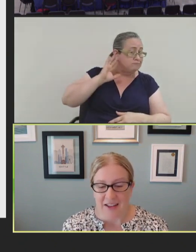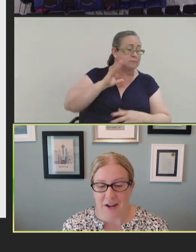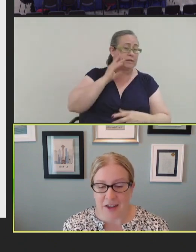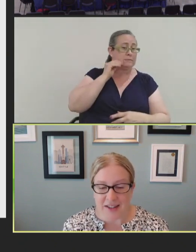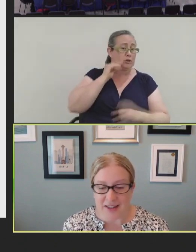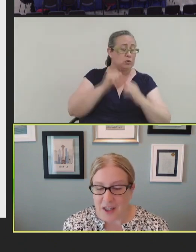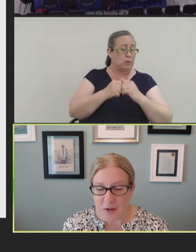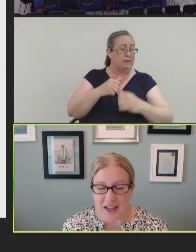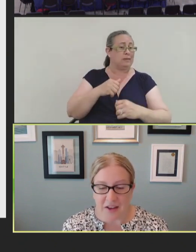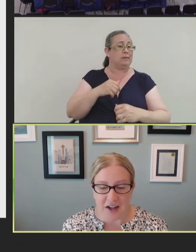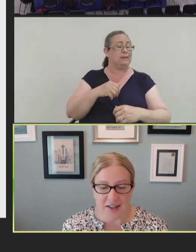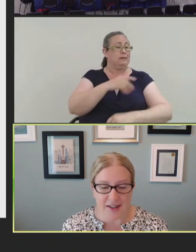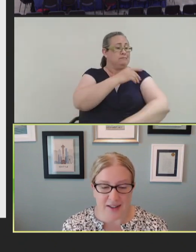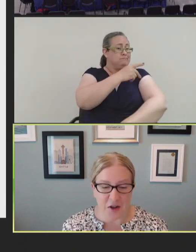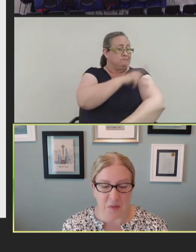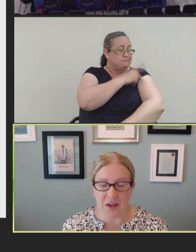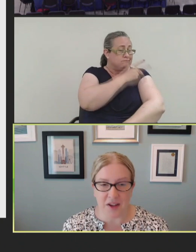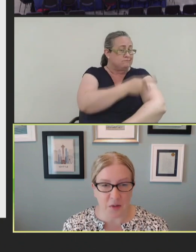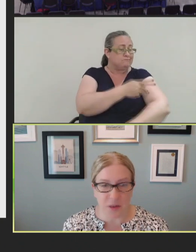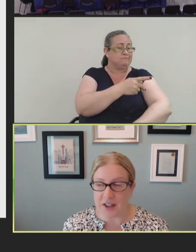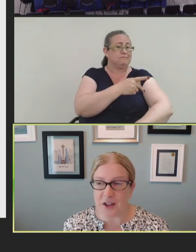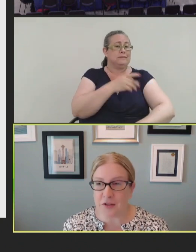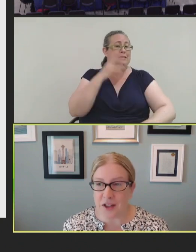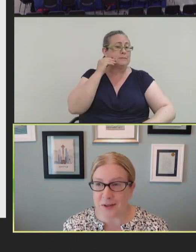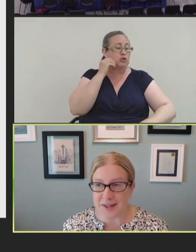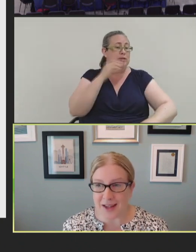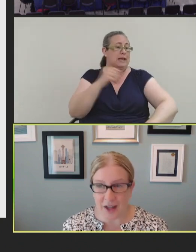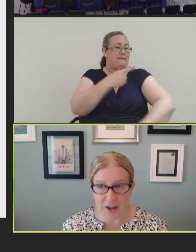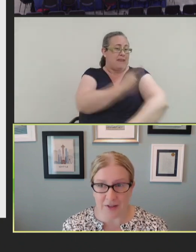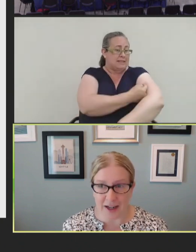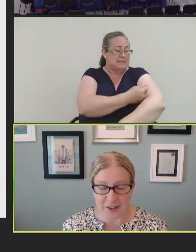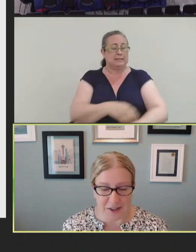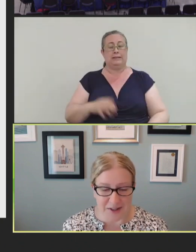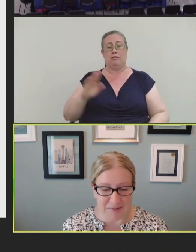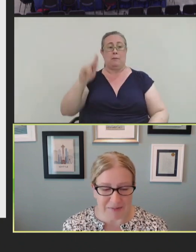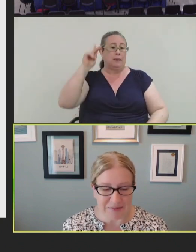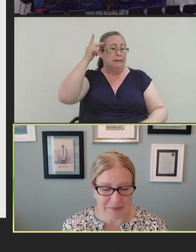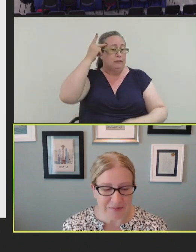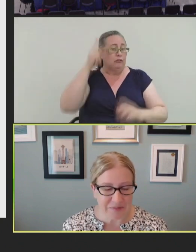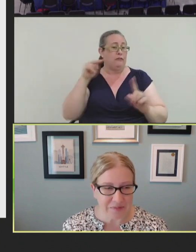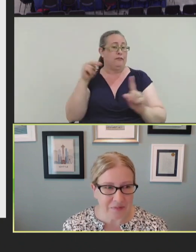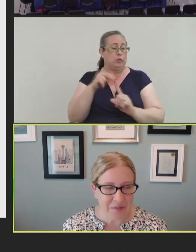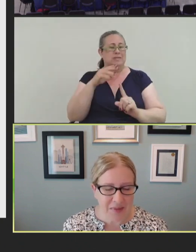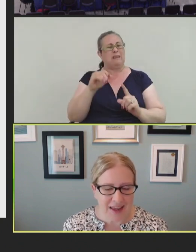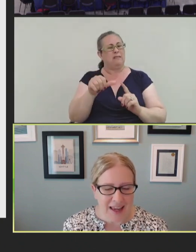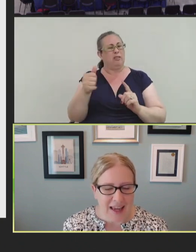their thoughts on the U.S. healthcare system, their political views, and other factors.